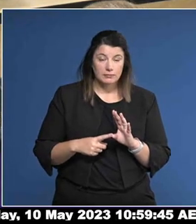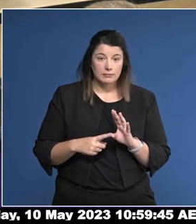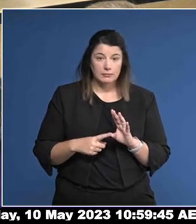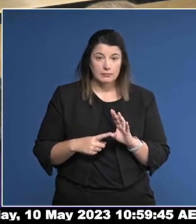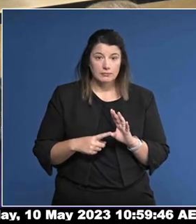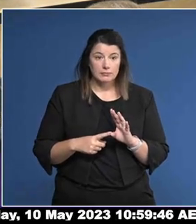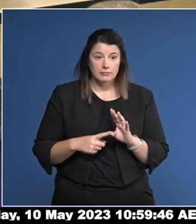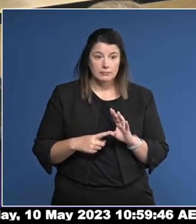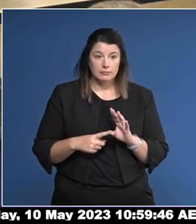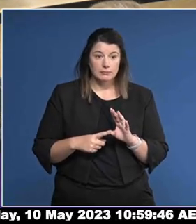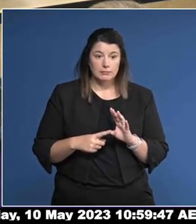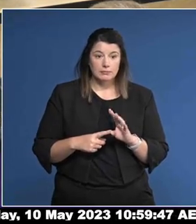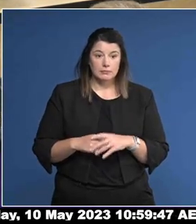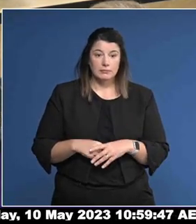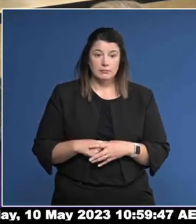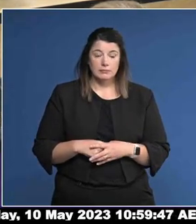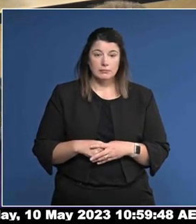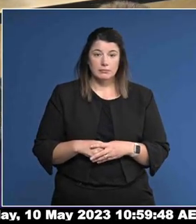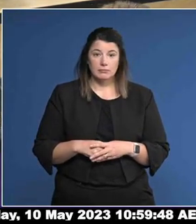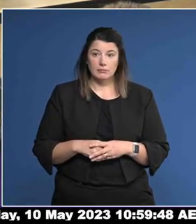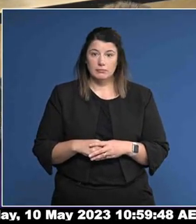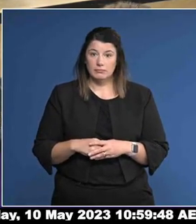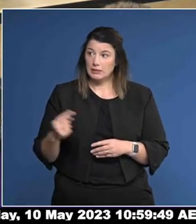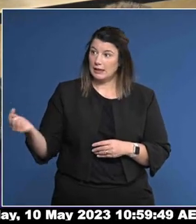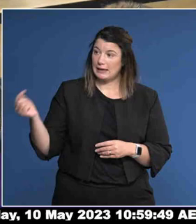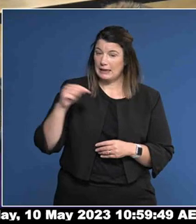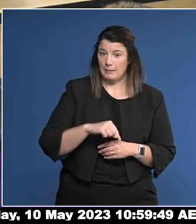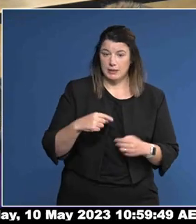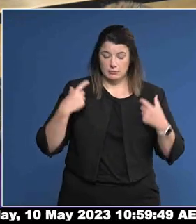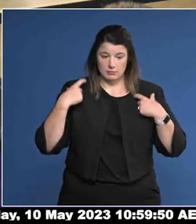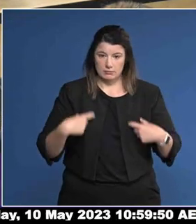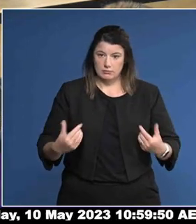Attending school in a shirt and shorts? That's correct.